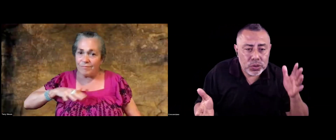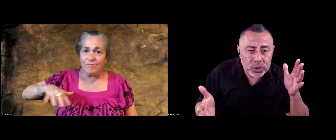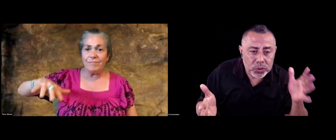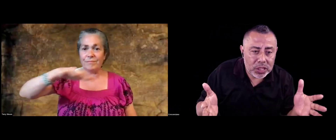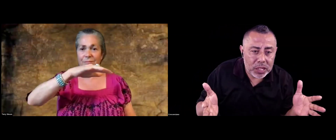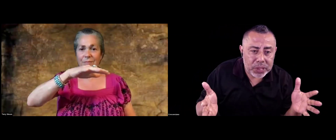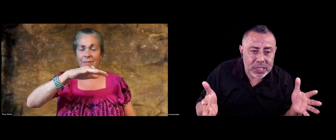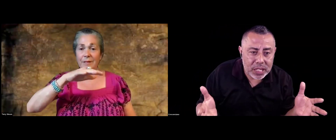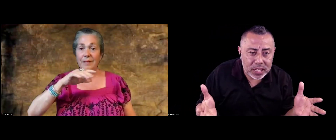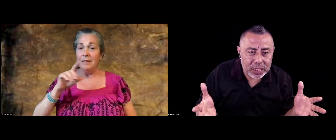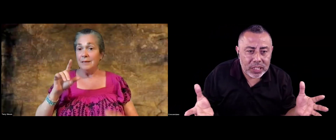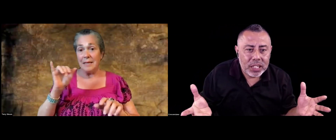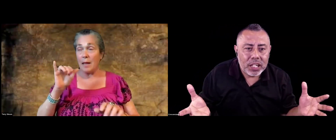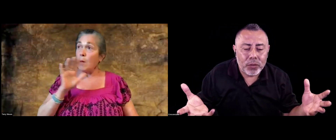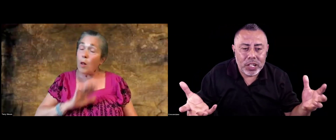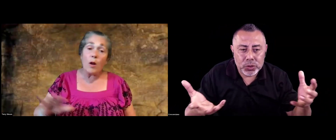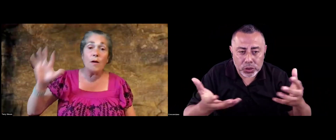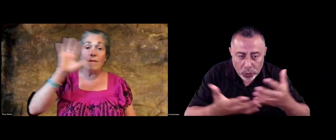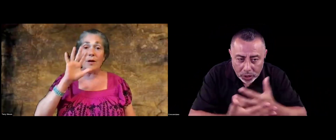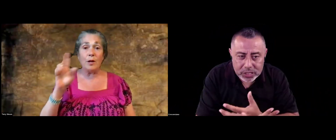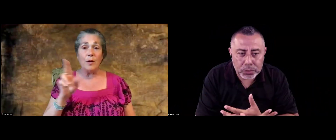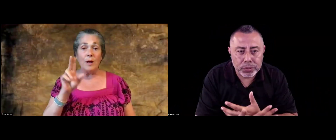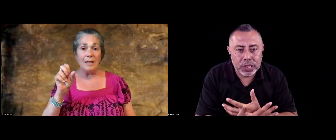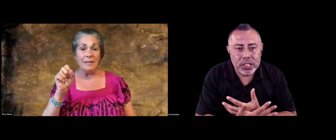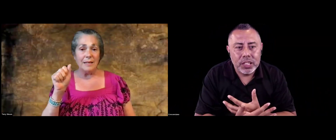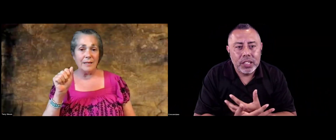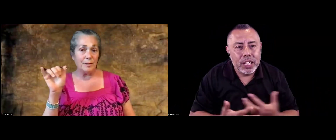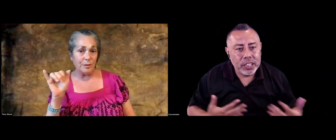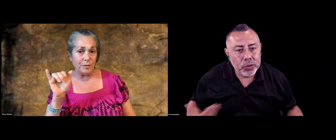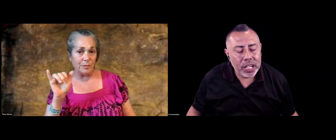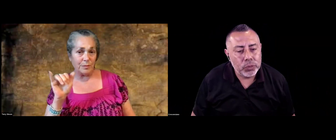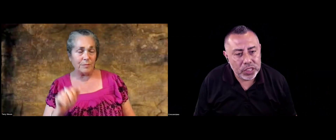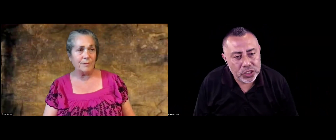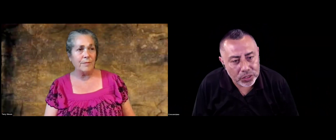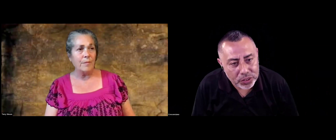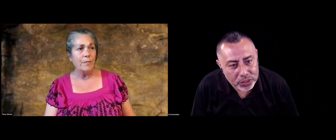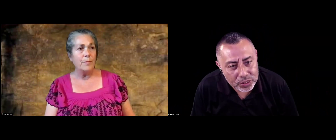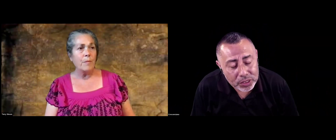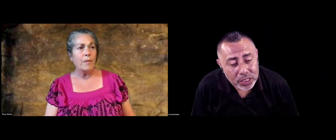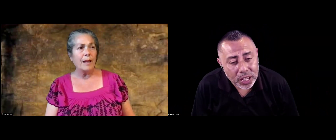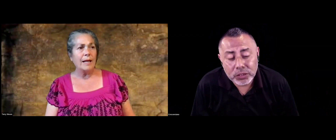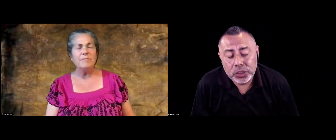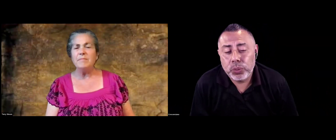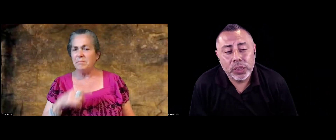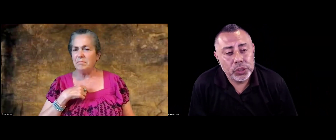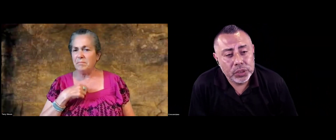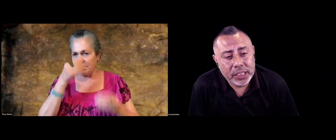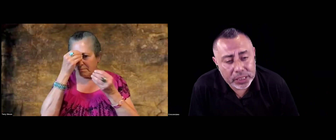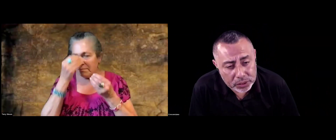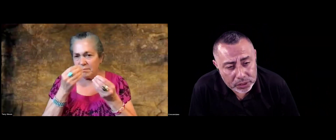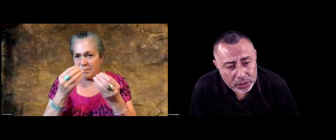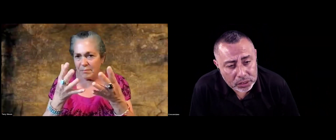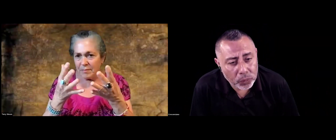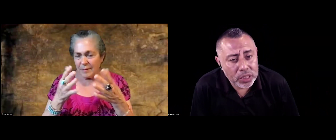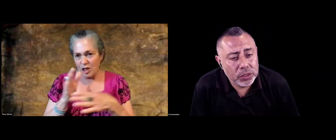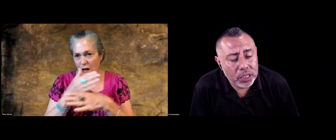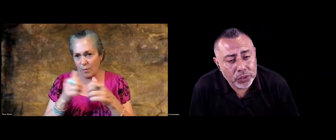And those who communicate by site. Are able to cross the bridge. And interact with each other. I don't just wanna do that here.